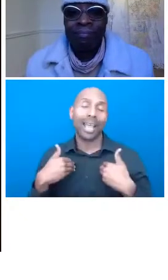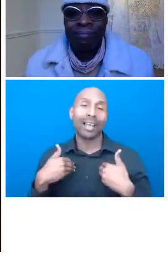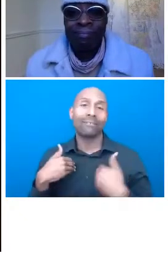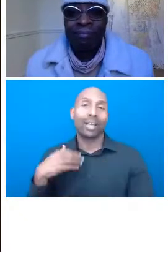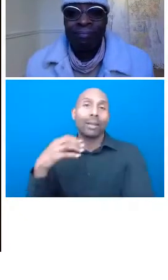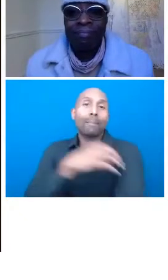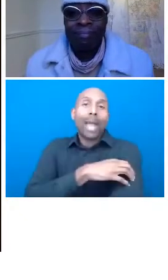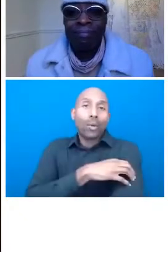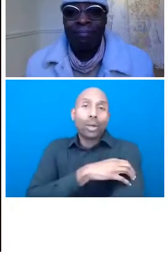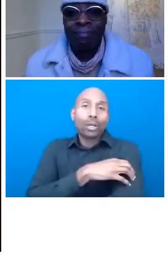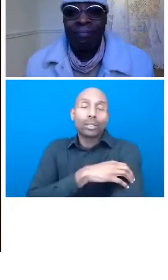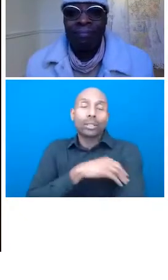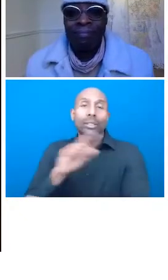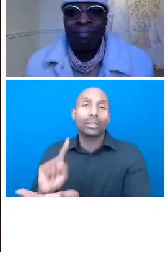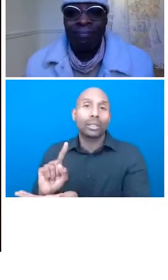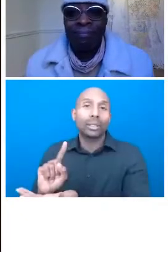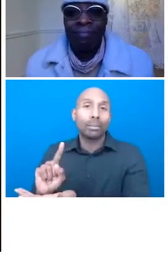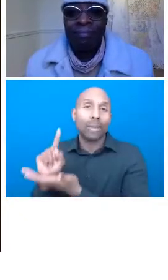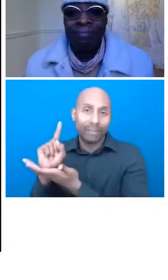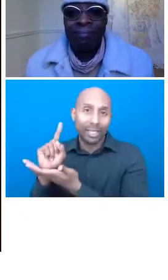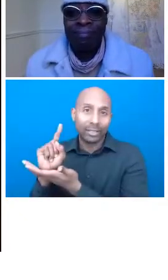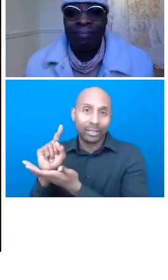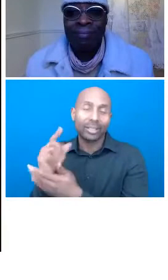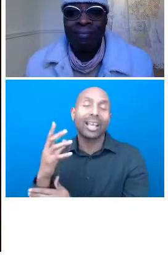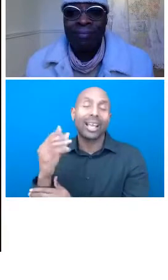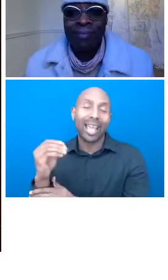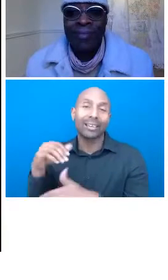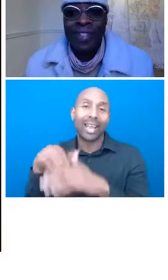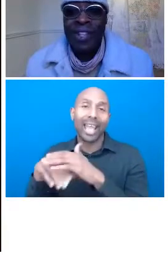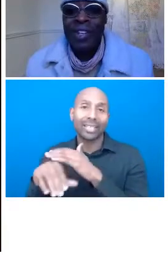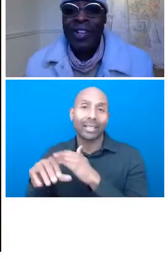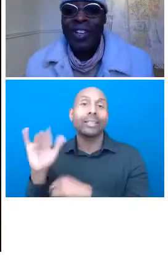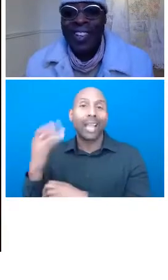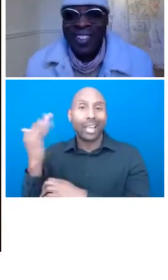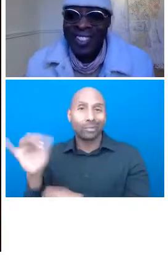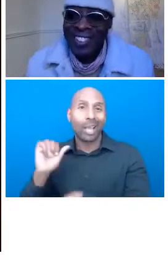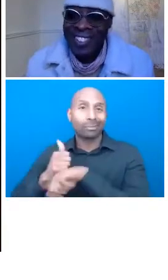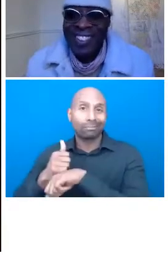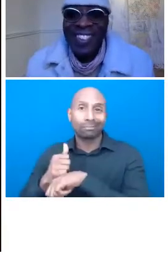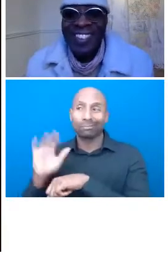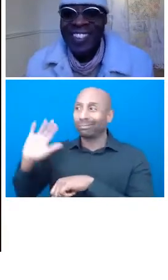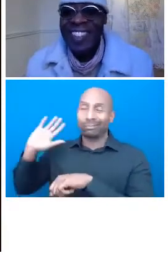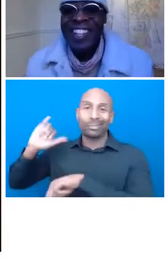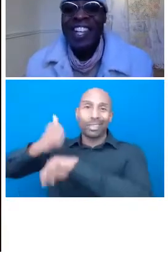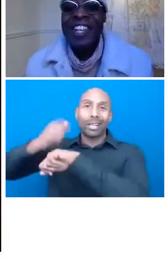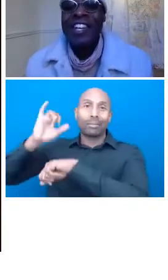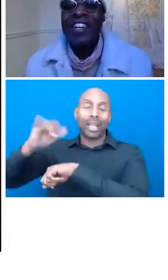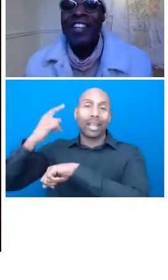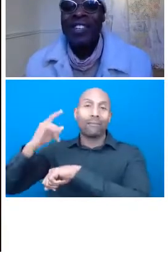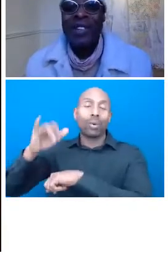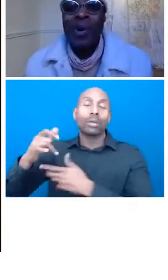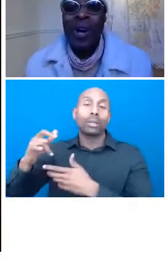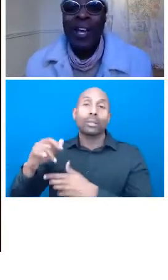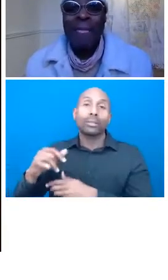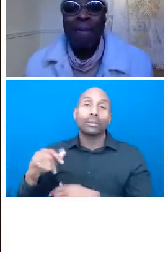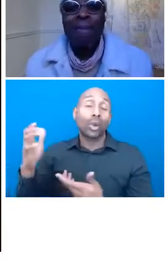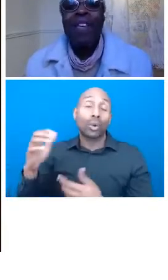That's why it was created, and that's the only thing the construct of race was created for.